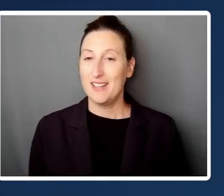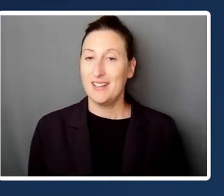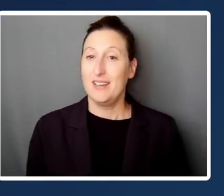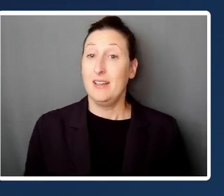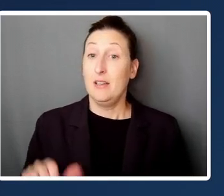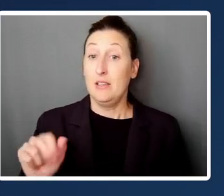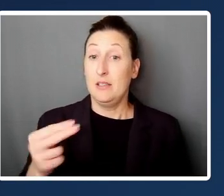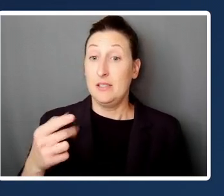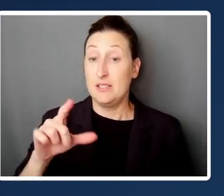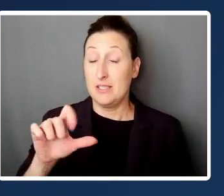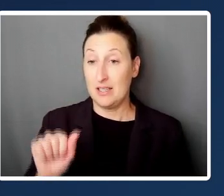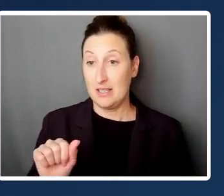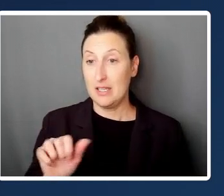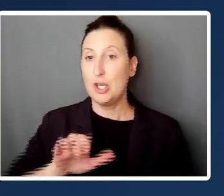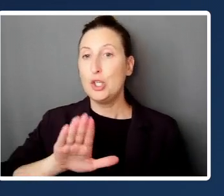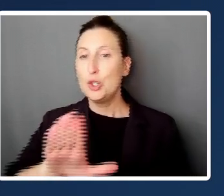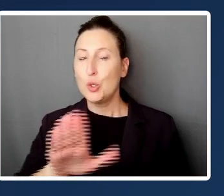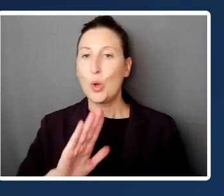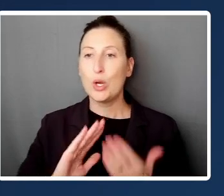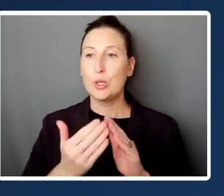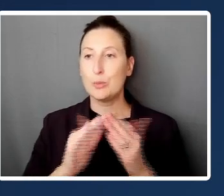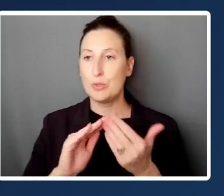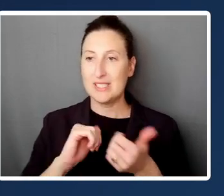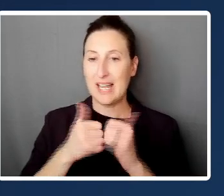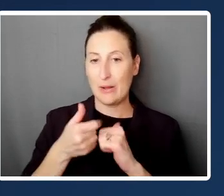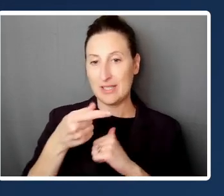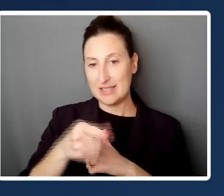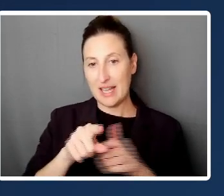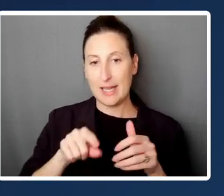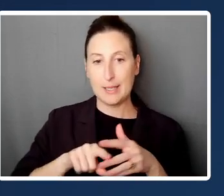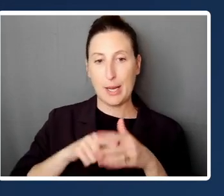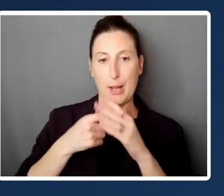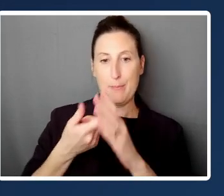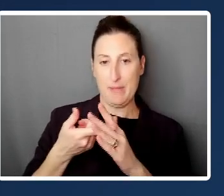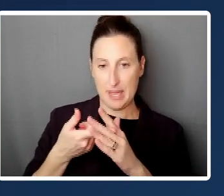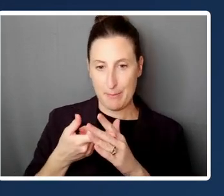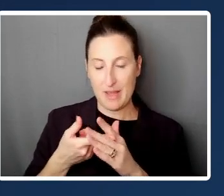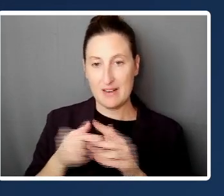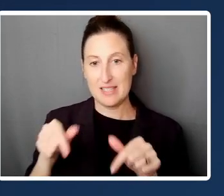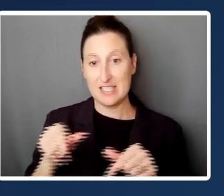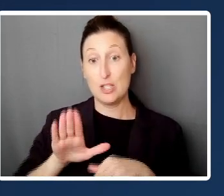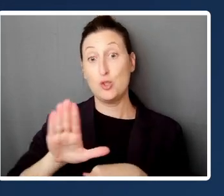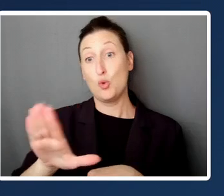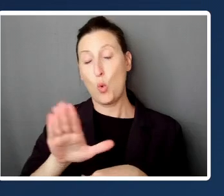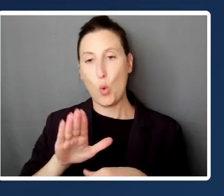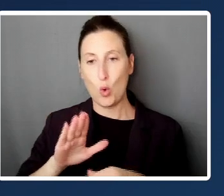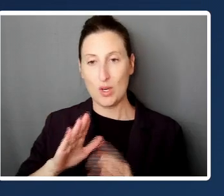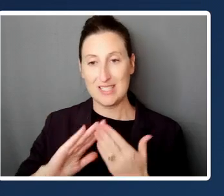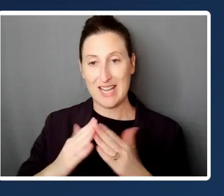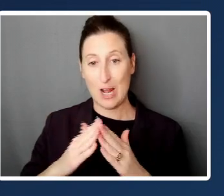implemented YIRA in their own town. So, let's welcome Angela Barrera to share her work.